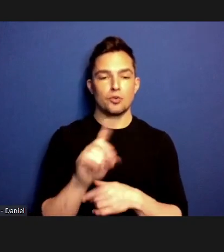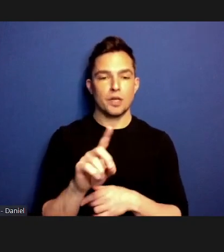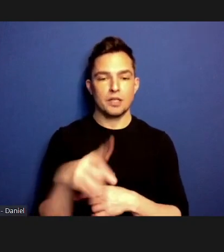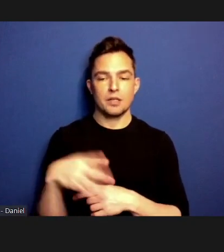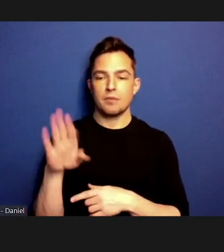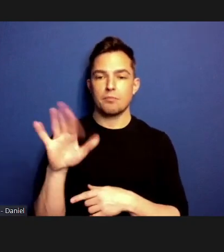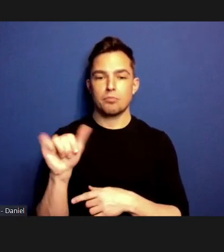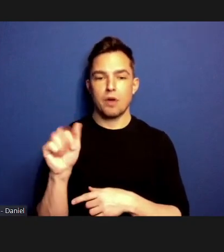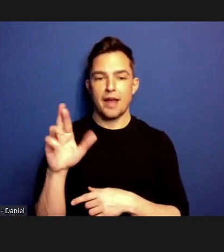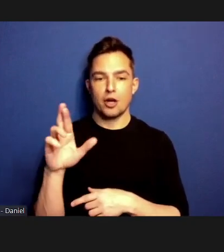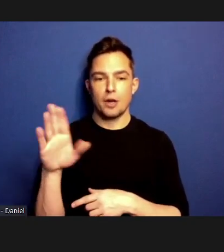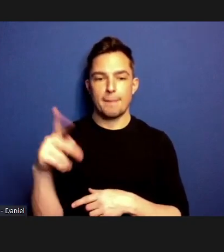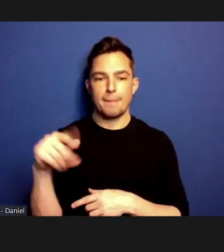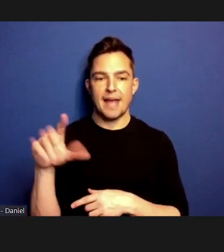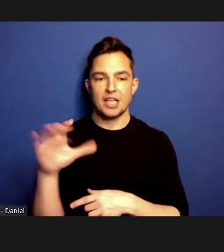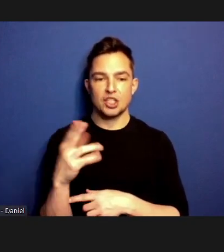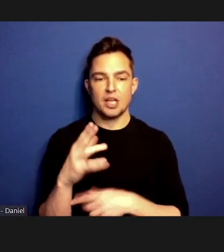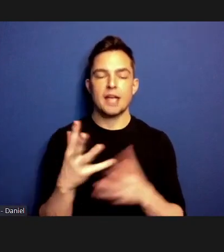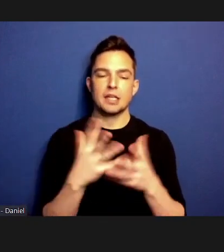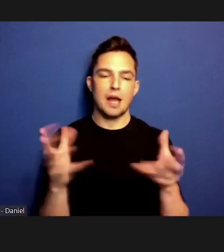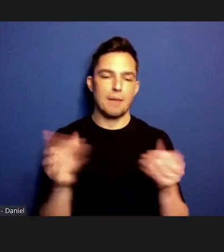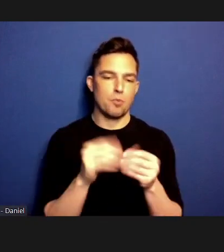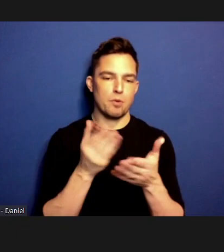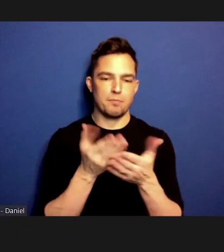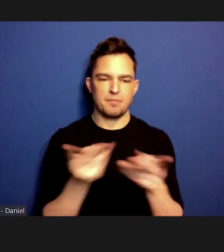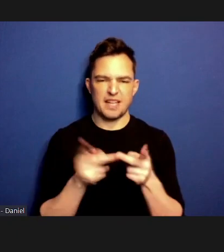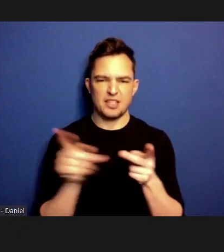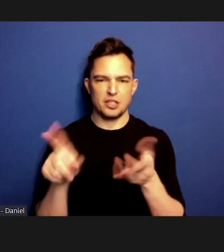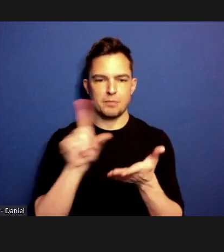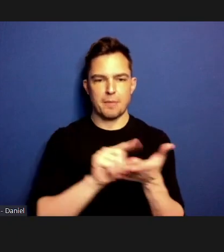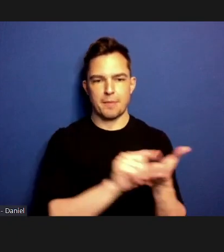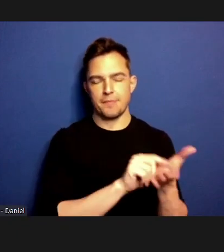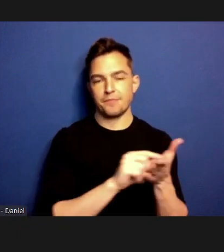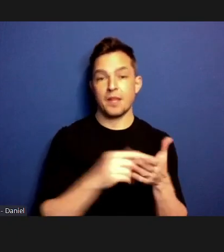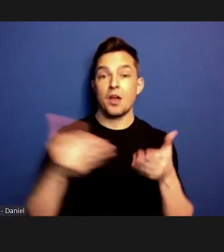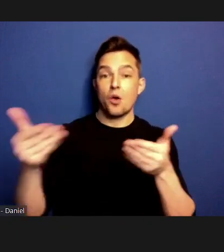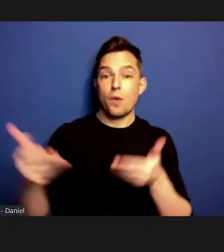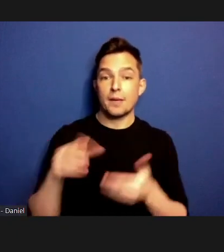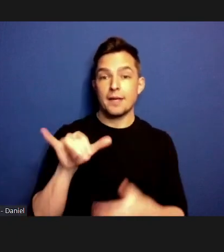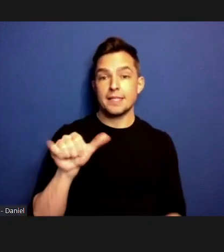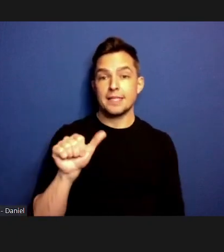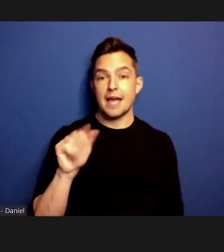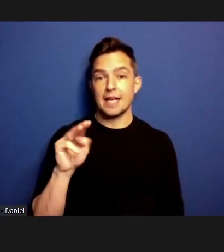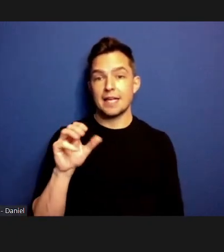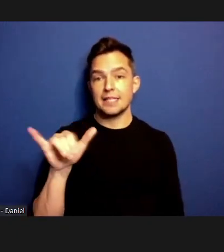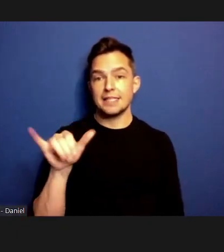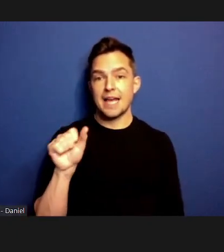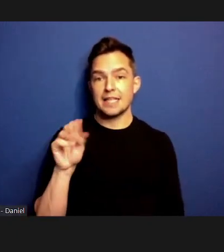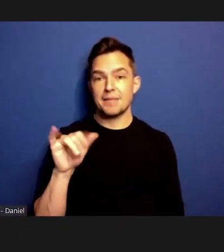far much more. I'd like to go ahead and welcome Yasmine next, and thank you for being here.